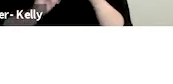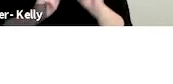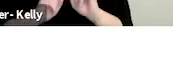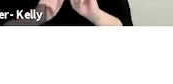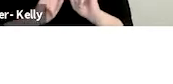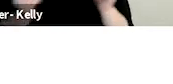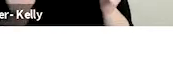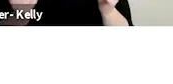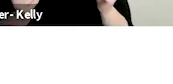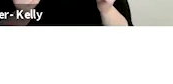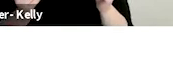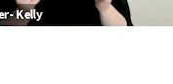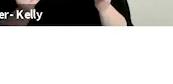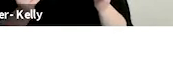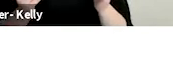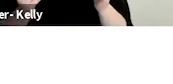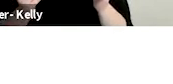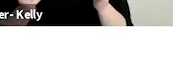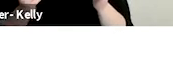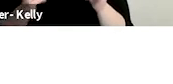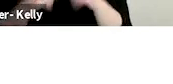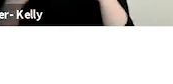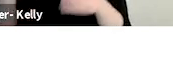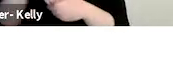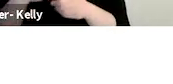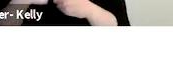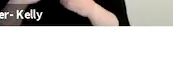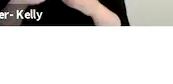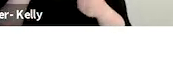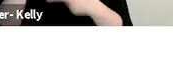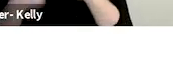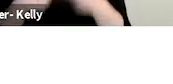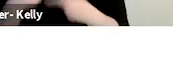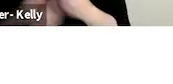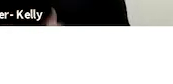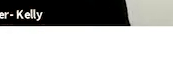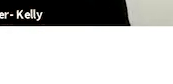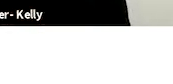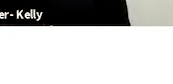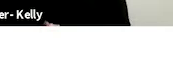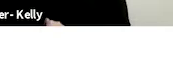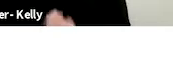curriculum or the contents that we are delivering. So one of the things that we need to look at is